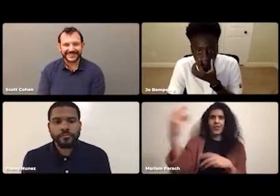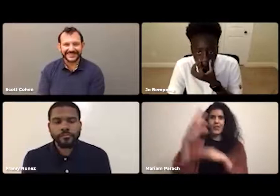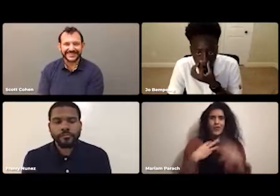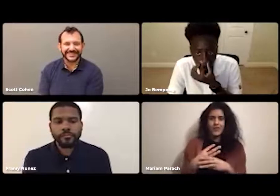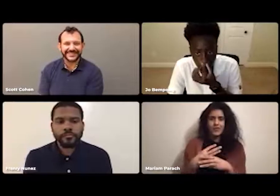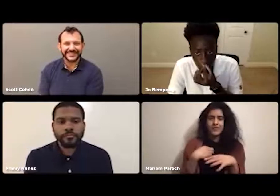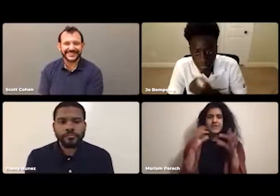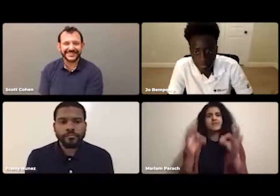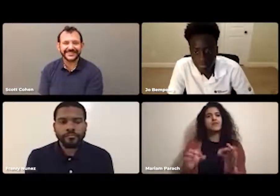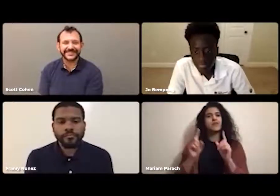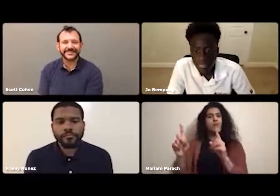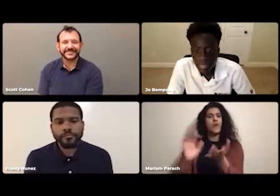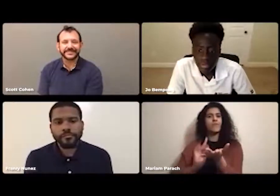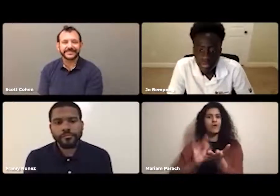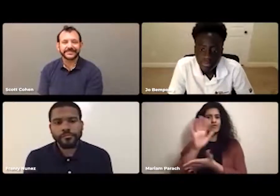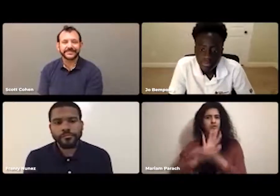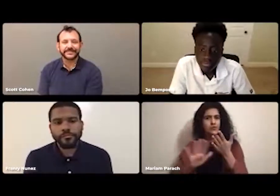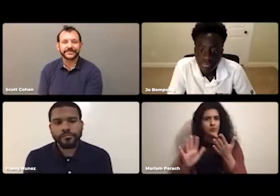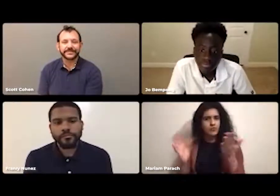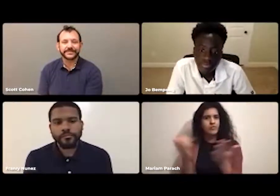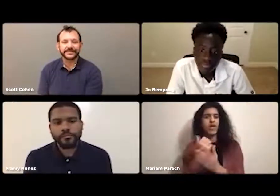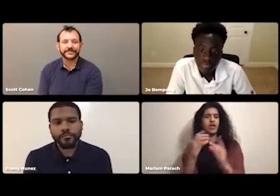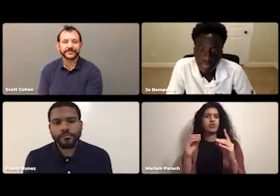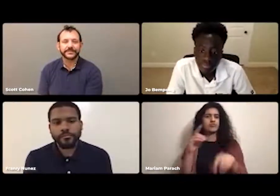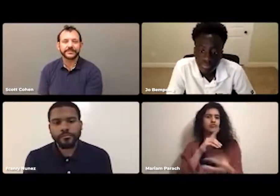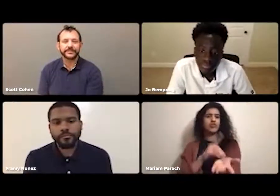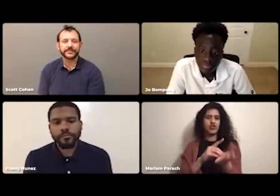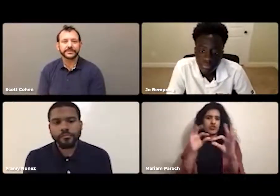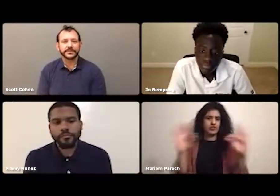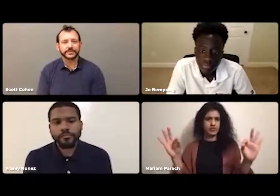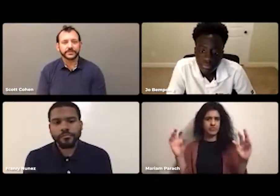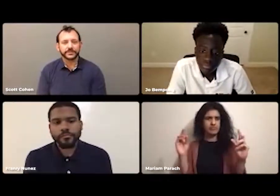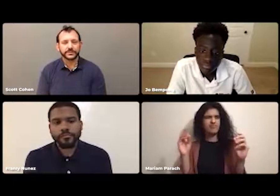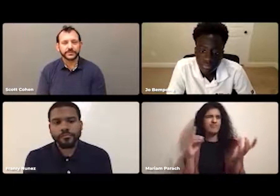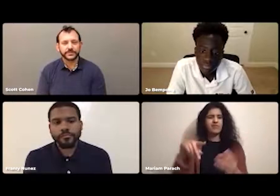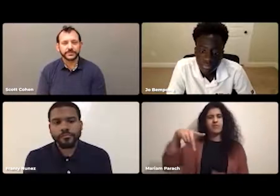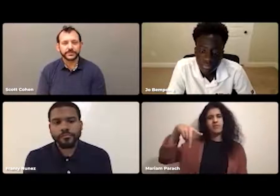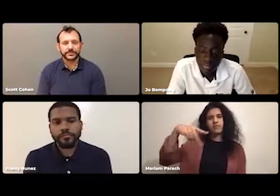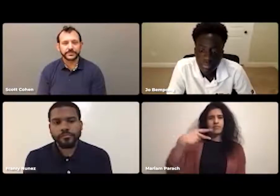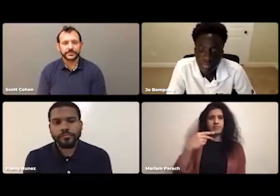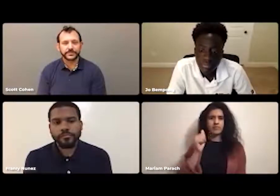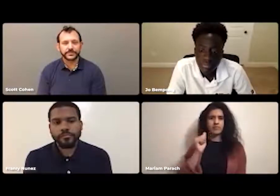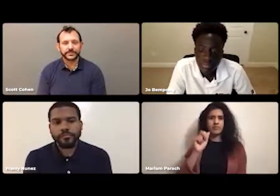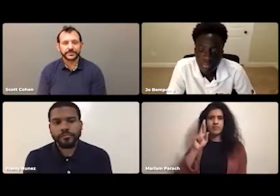If I was working to find the cure, what would it be doing out in the world?